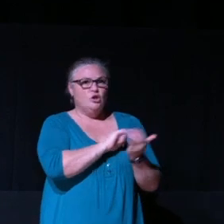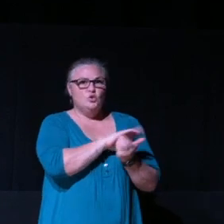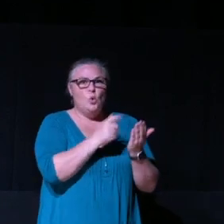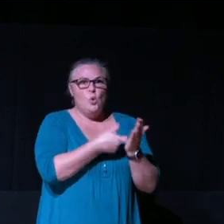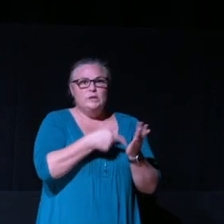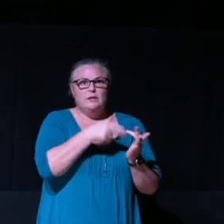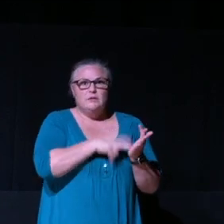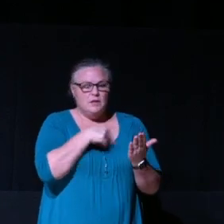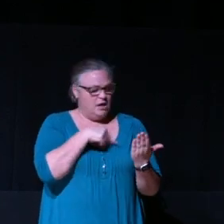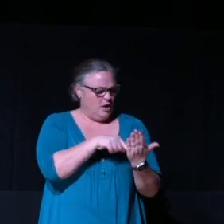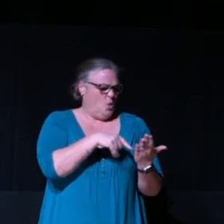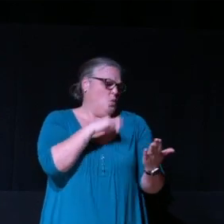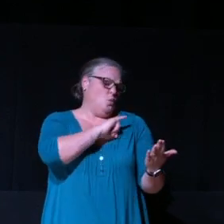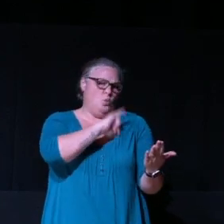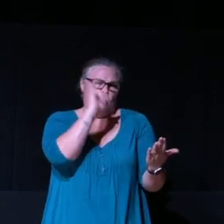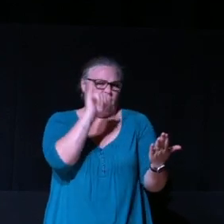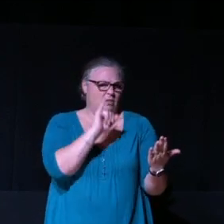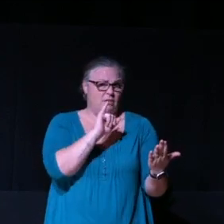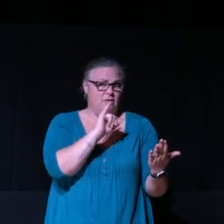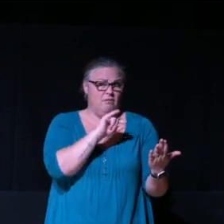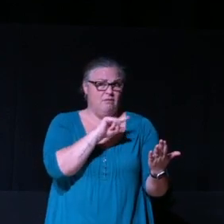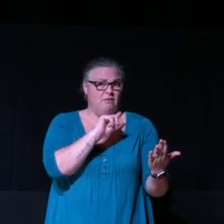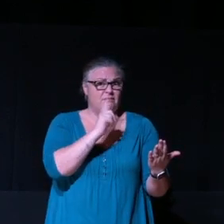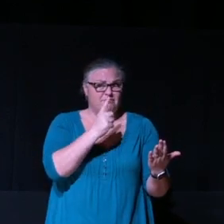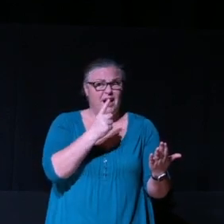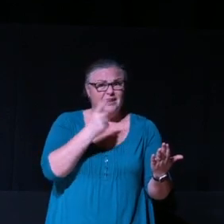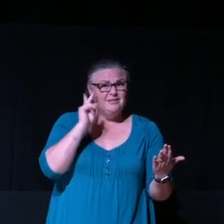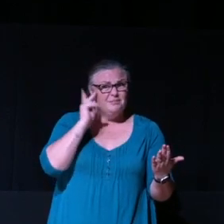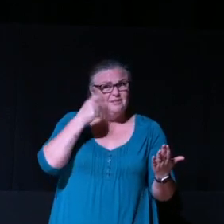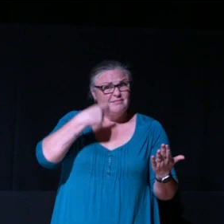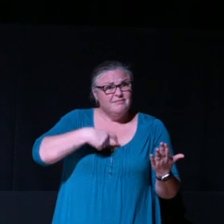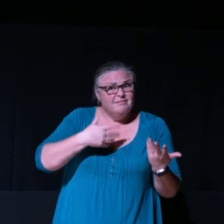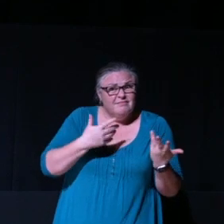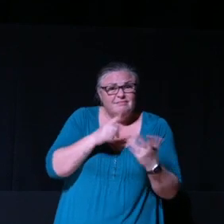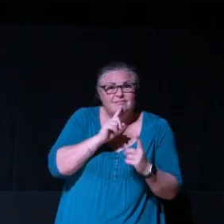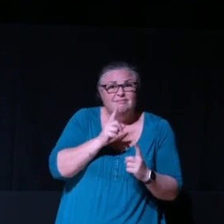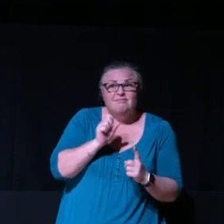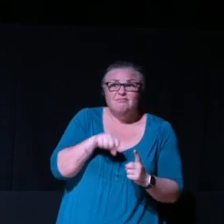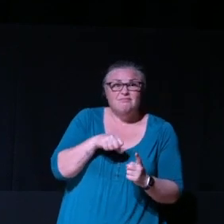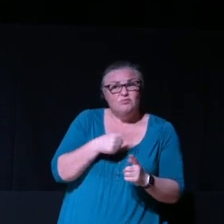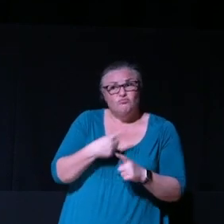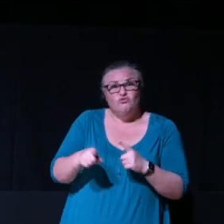this awful witch hunt that the art world has sort of recoiled from ever since. And I think censorship